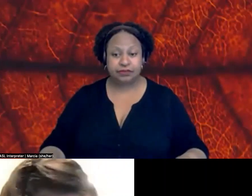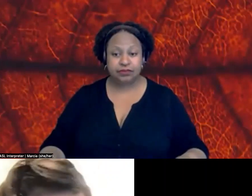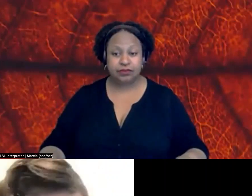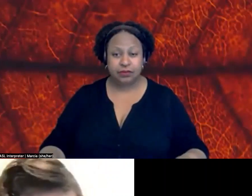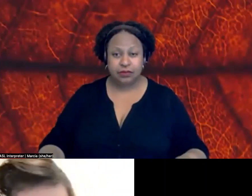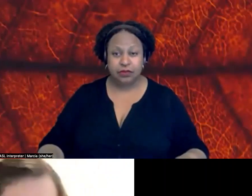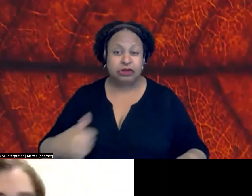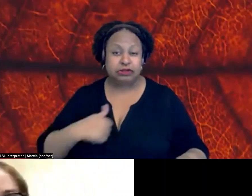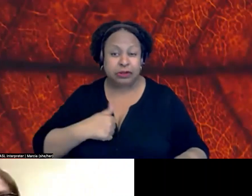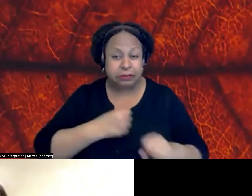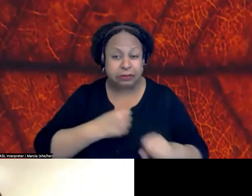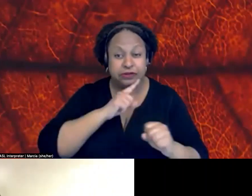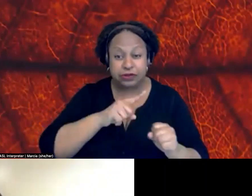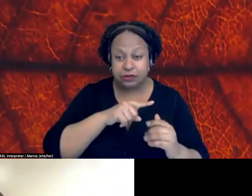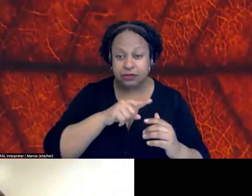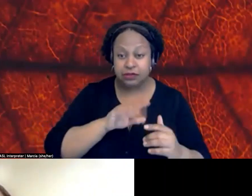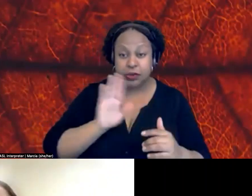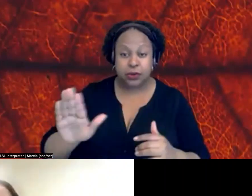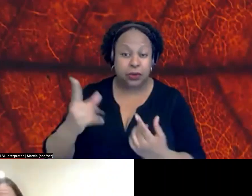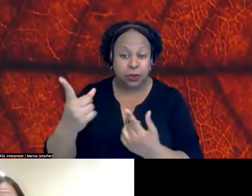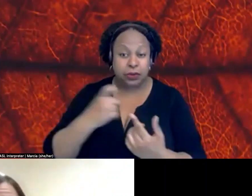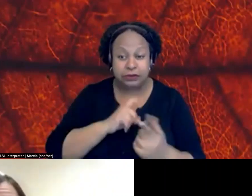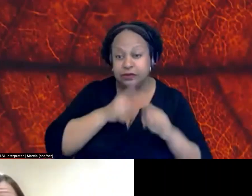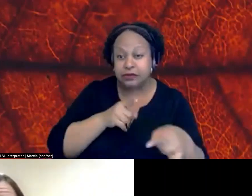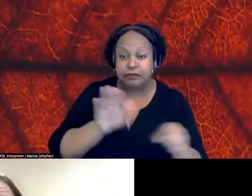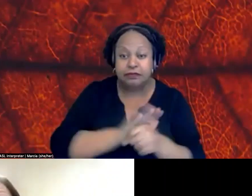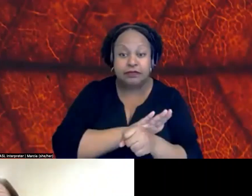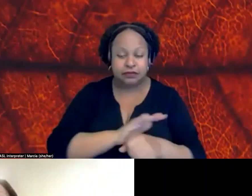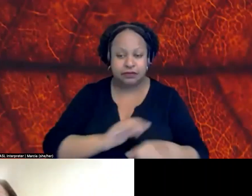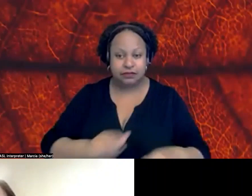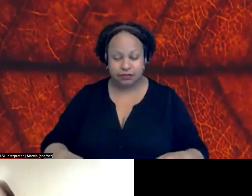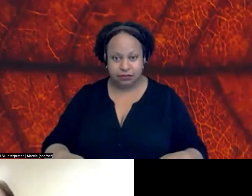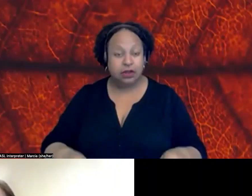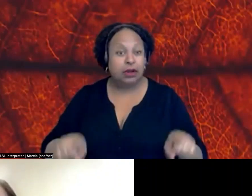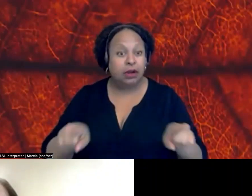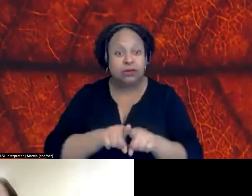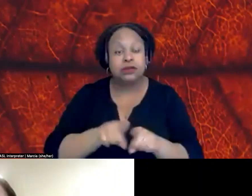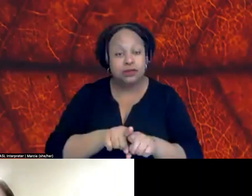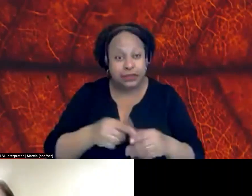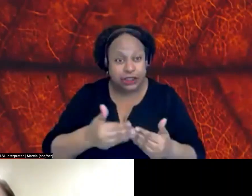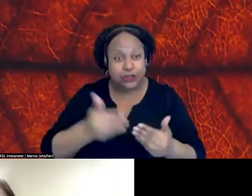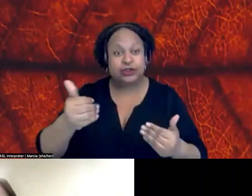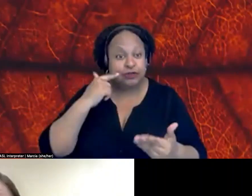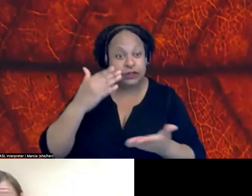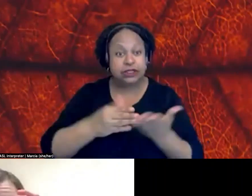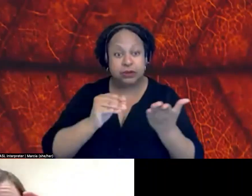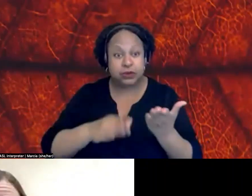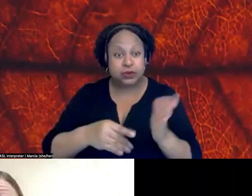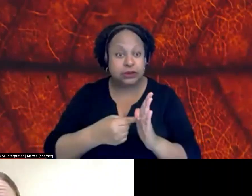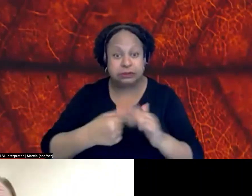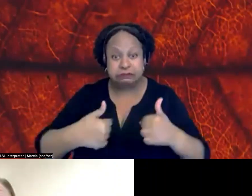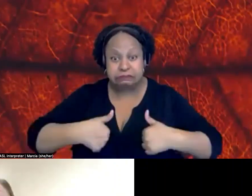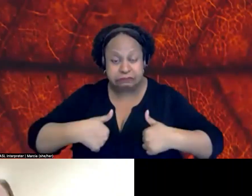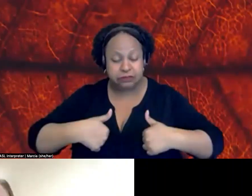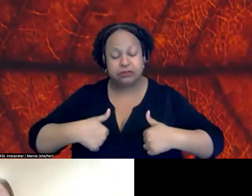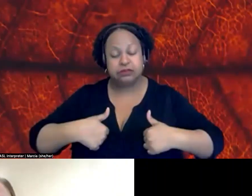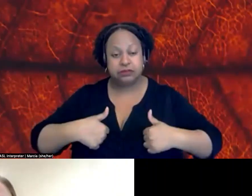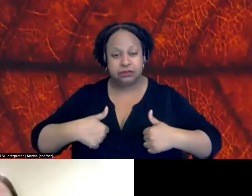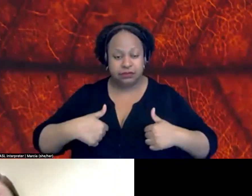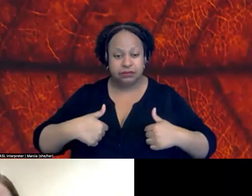And it also made it much easier for some students like myself so I have a disability,